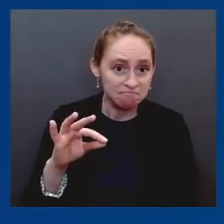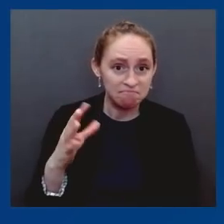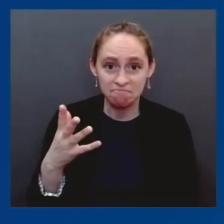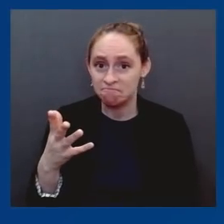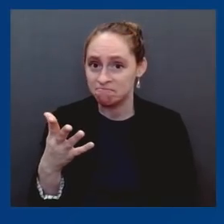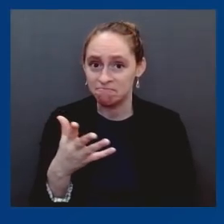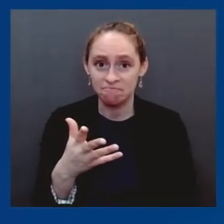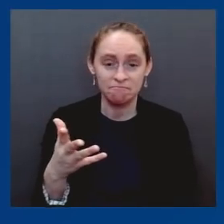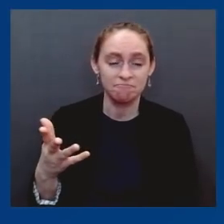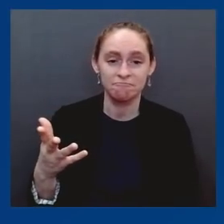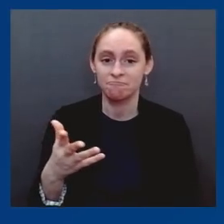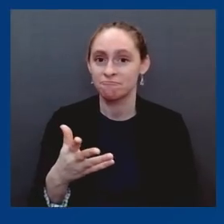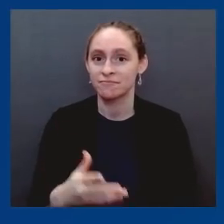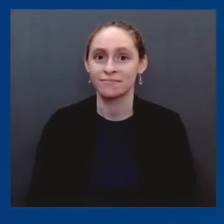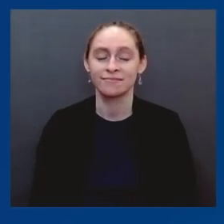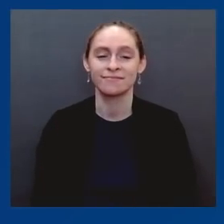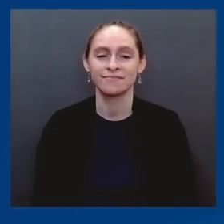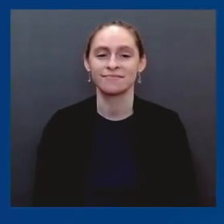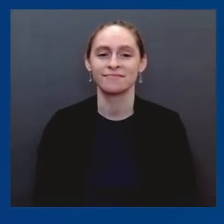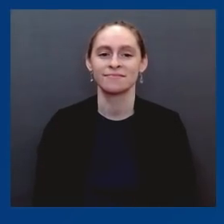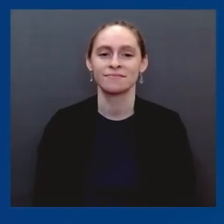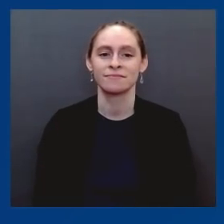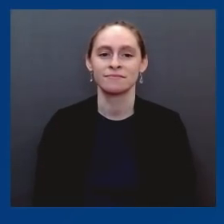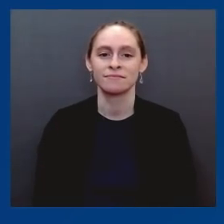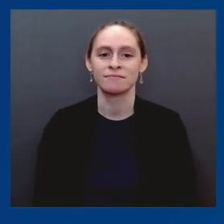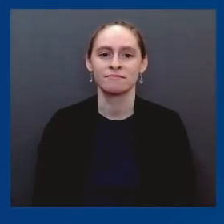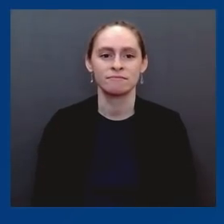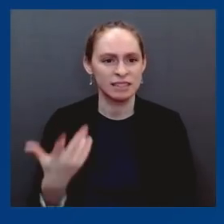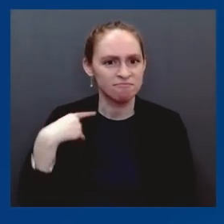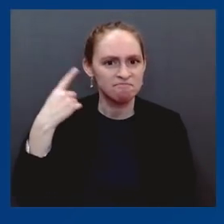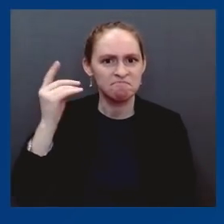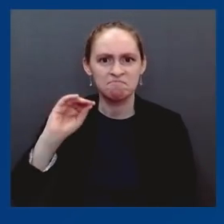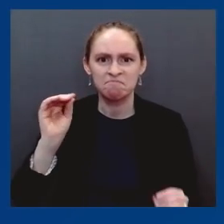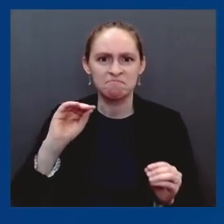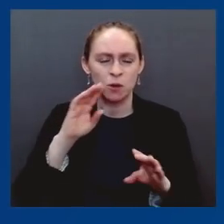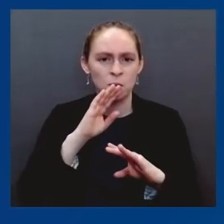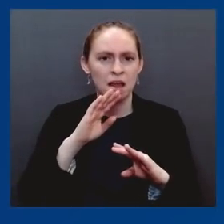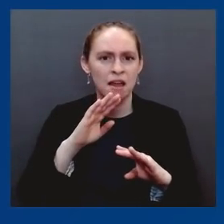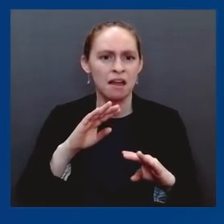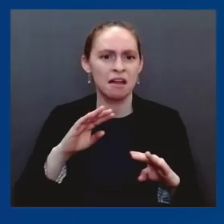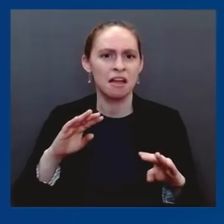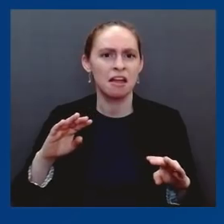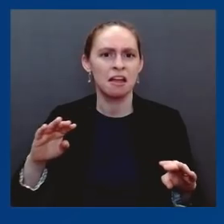Mr. Zients: Kevin, we're not hearing anything on this end. Moderator: Yes, let's go ahead